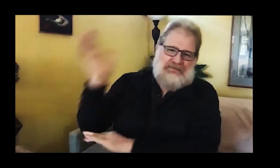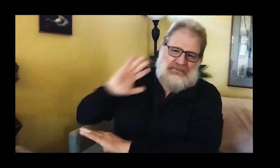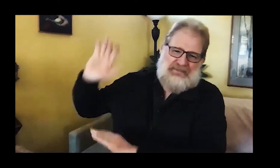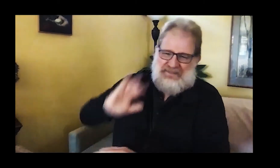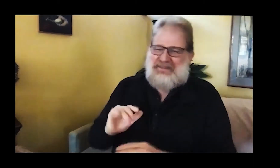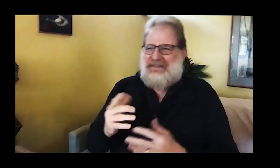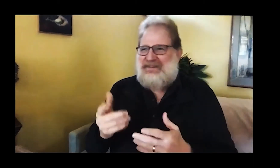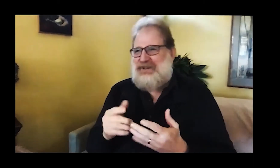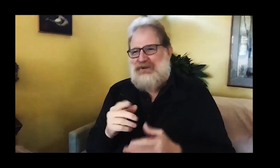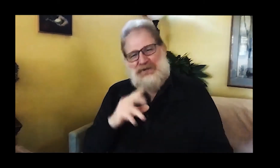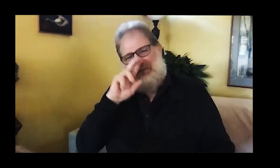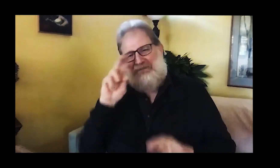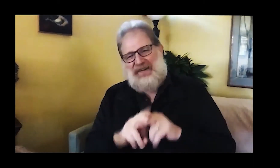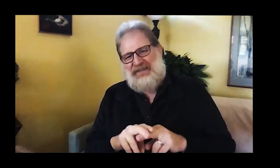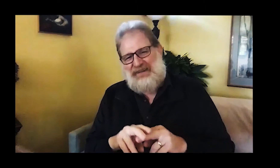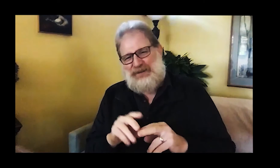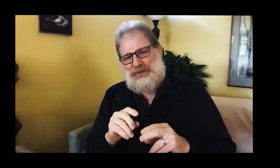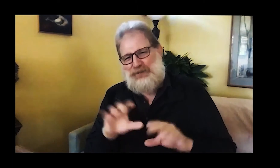ago. It was really fun to do that kind of thing.